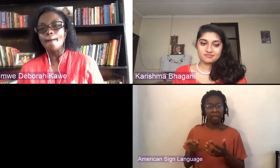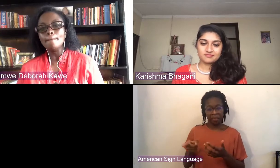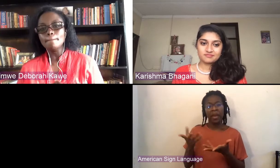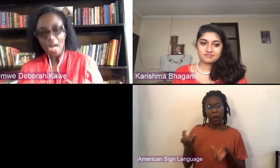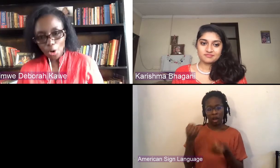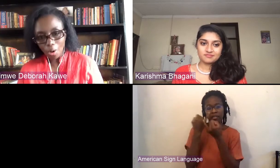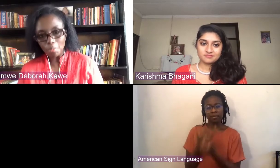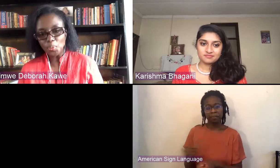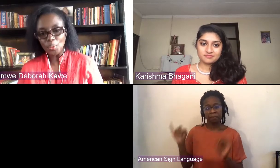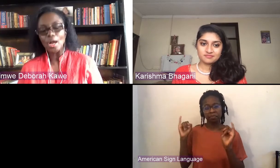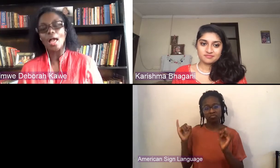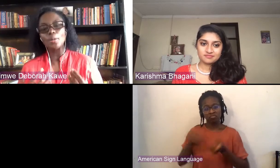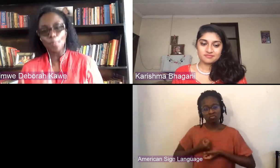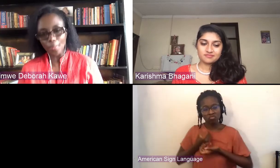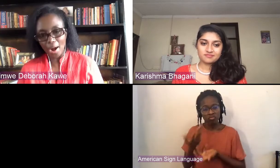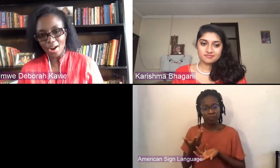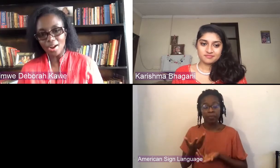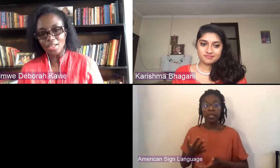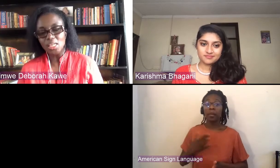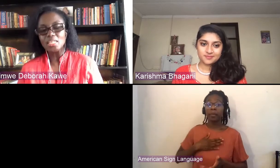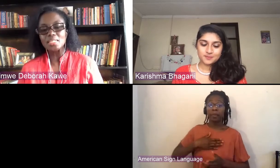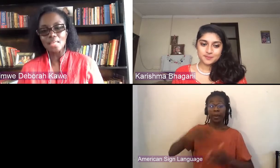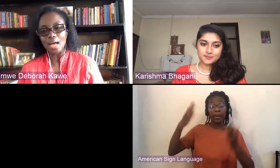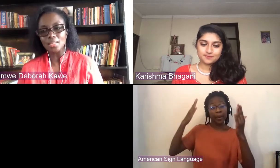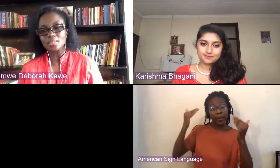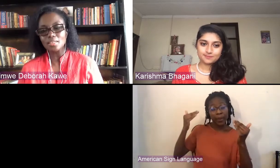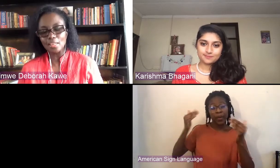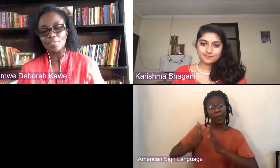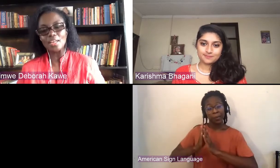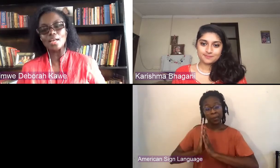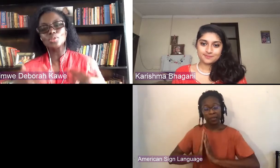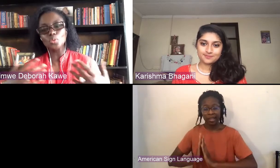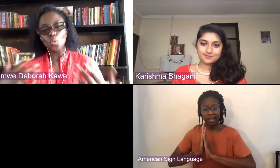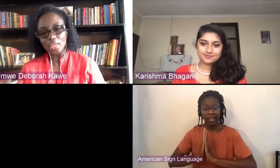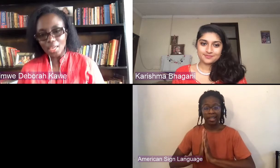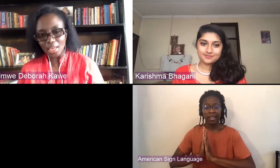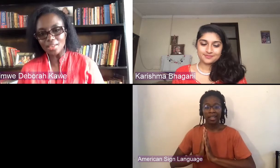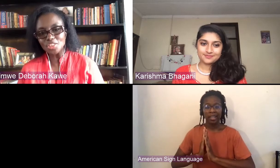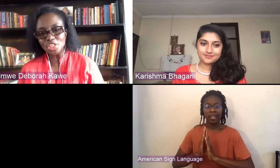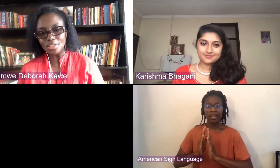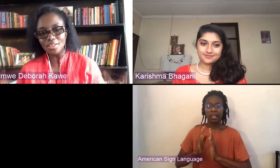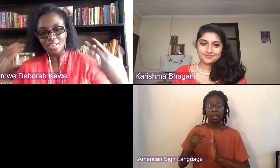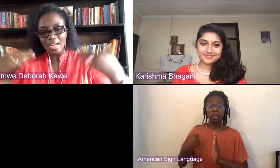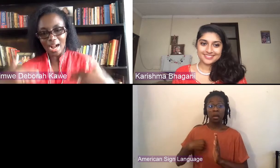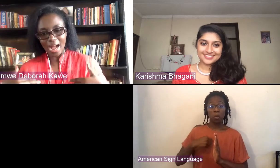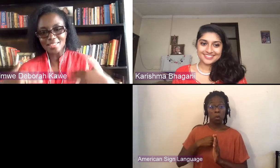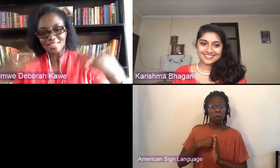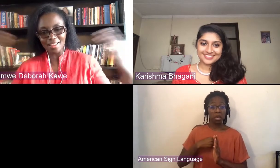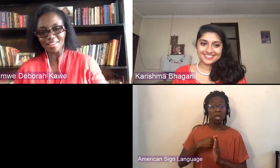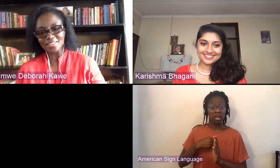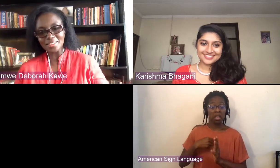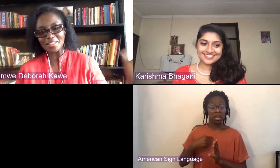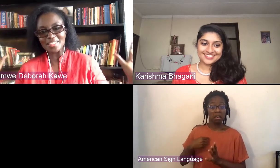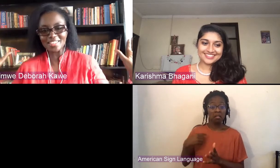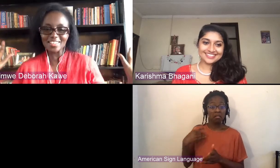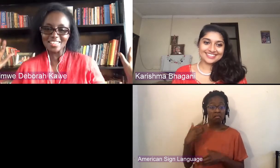My hope and prayer is that even as we age us, the adults .